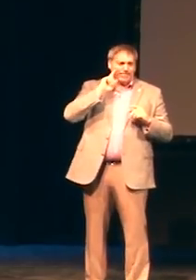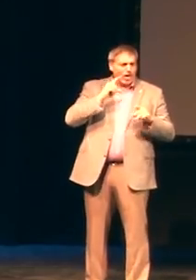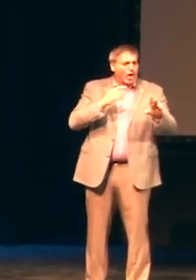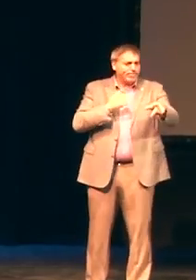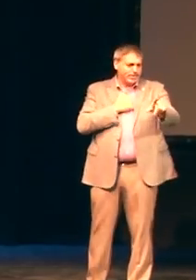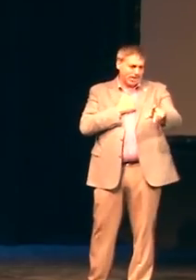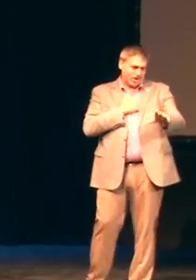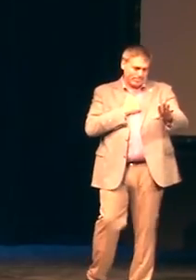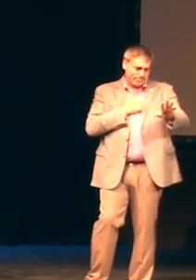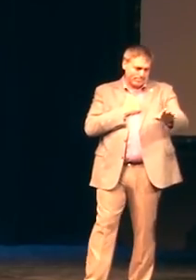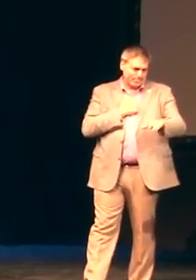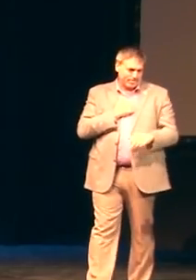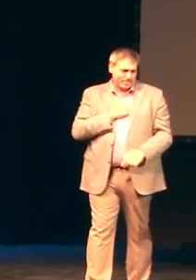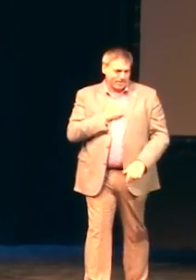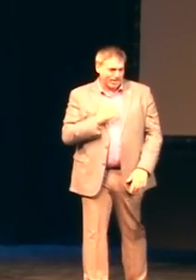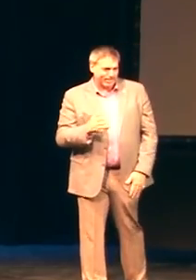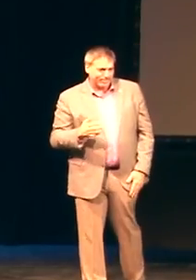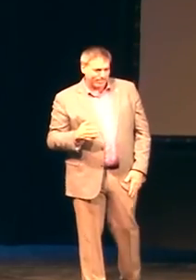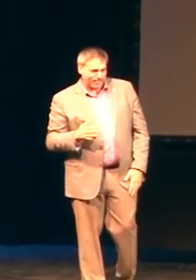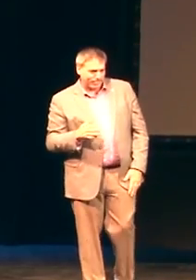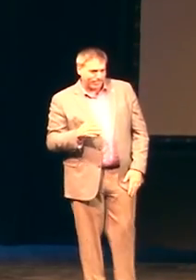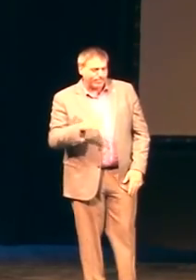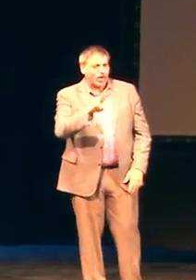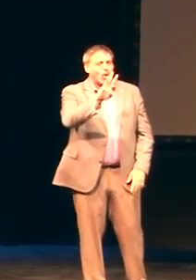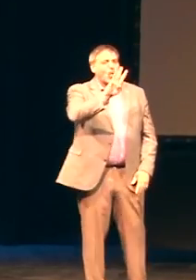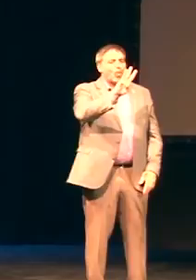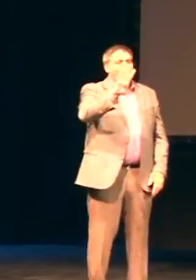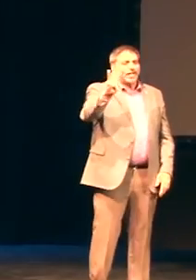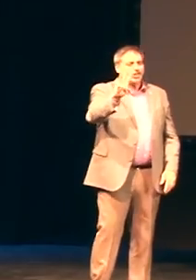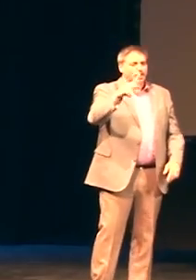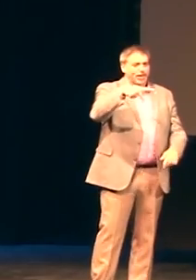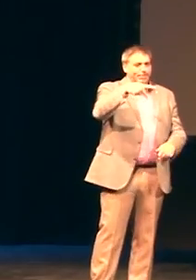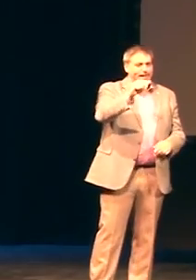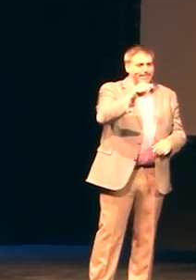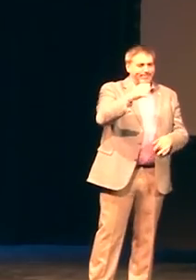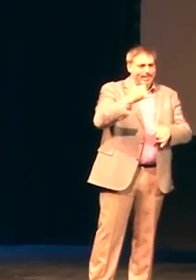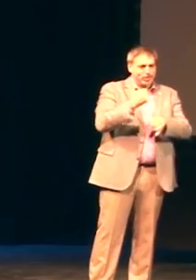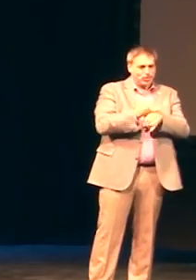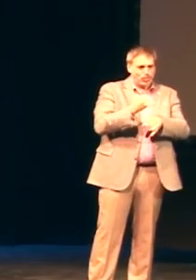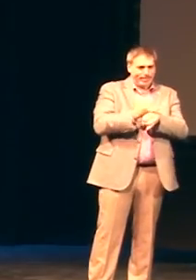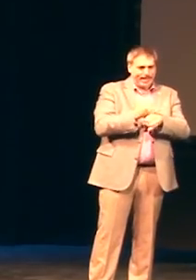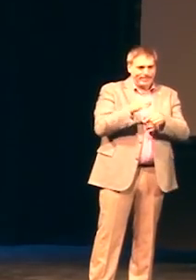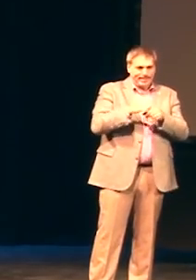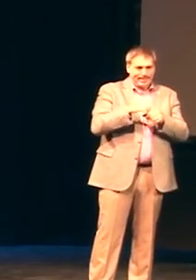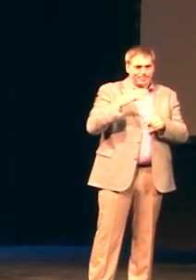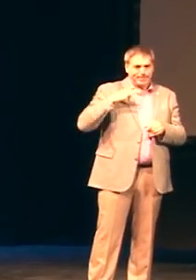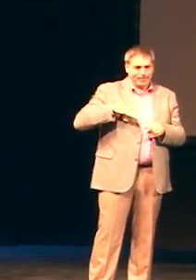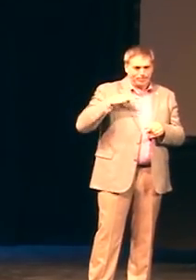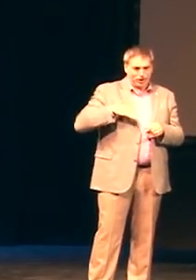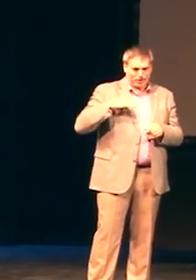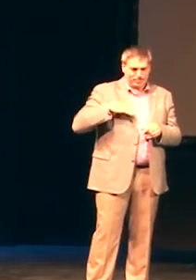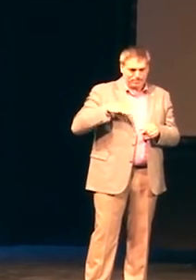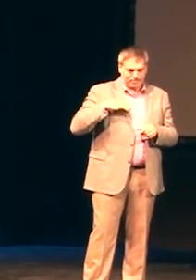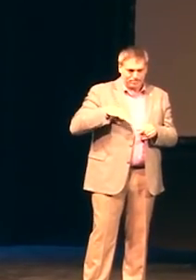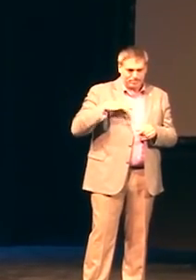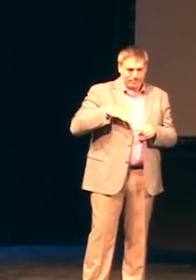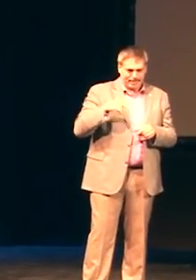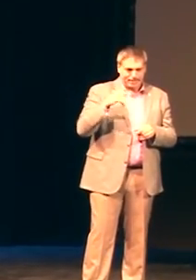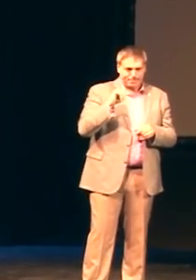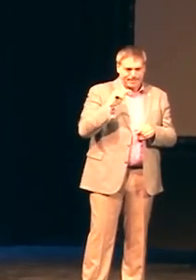Sorry, interpreter error.